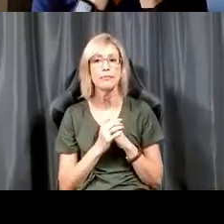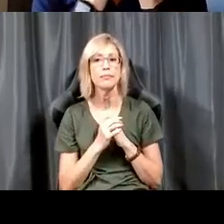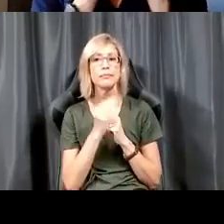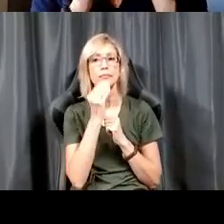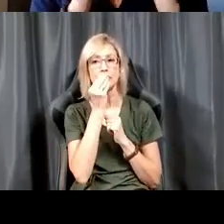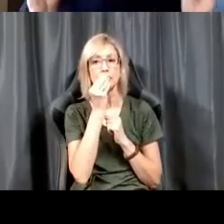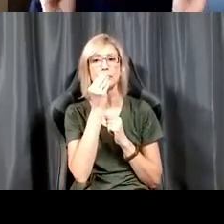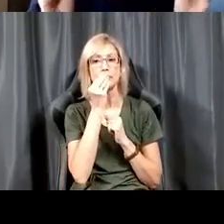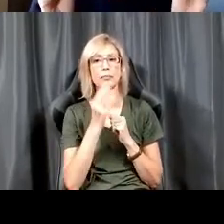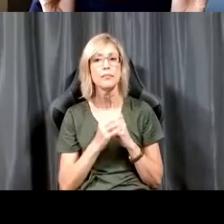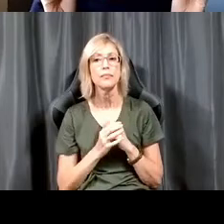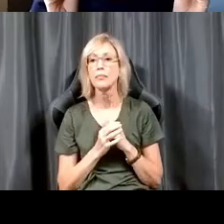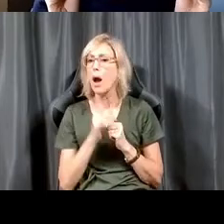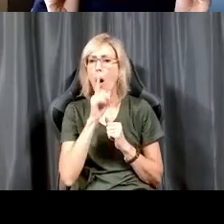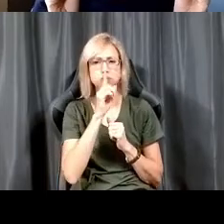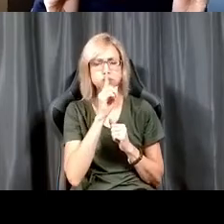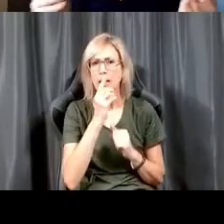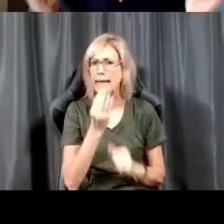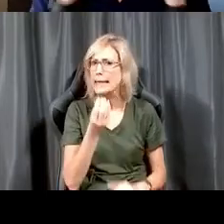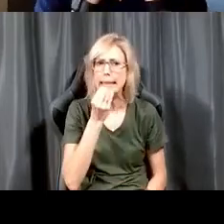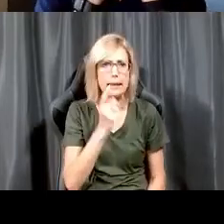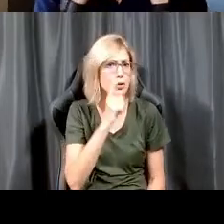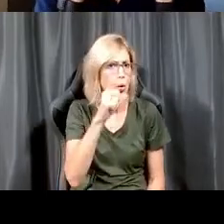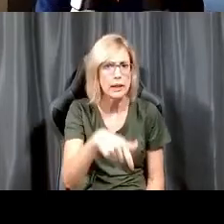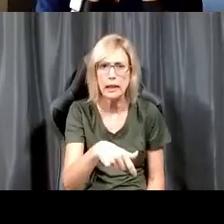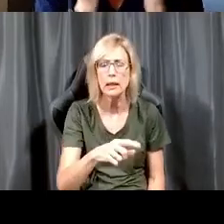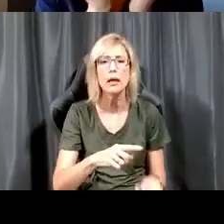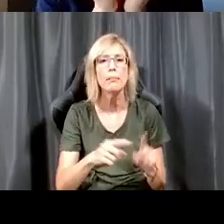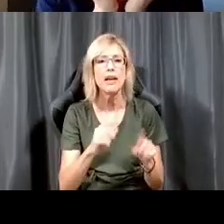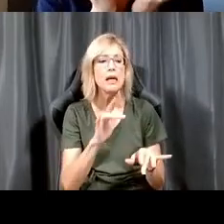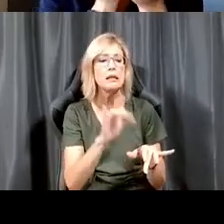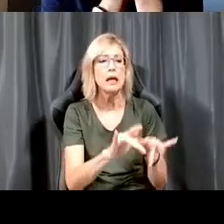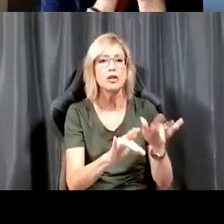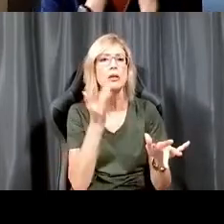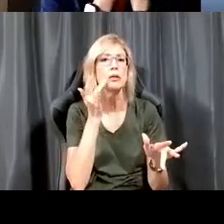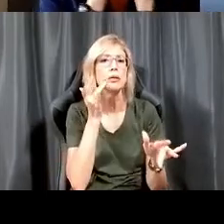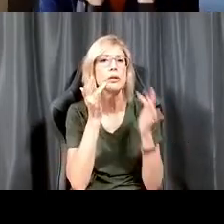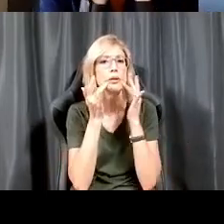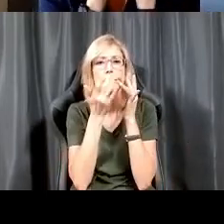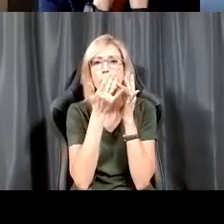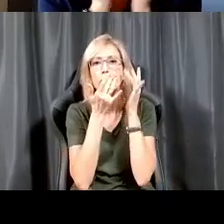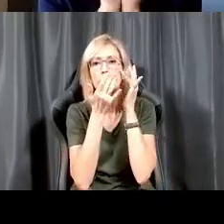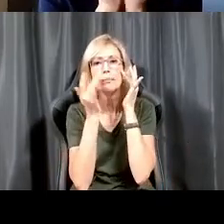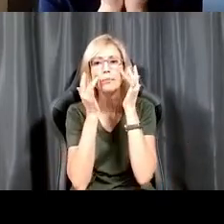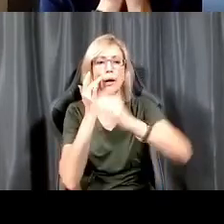Right? We don't have to eat it. We just need to touch it. Just need to touch it. And tolerate that.